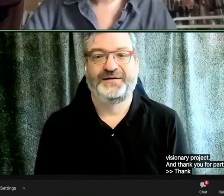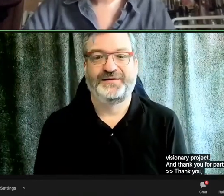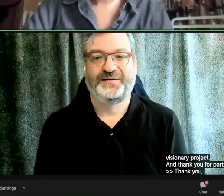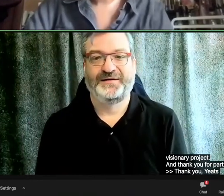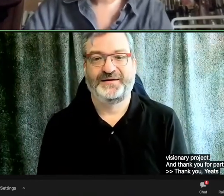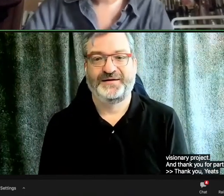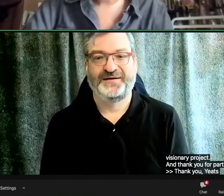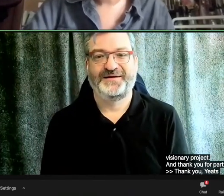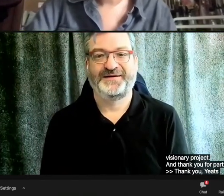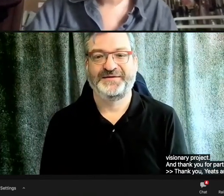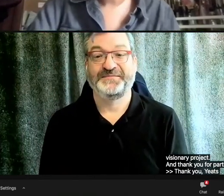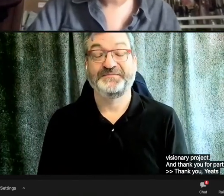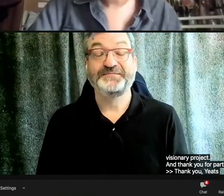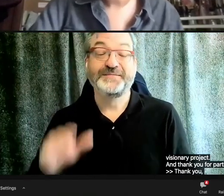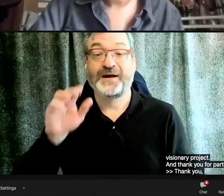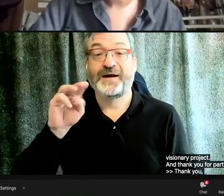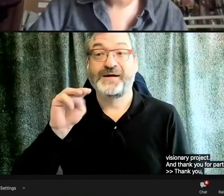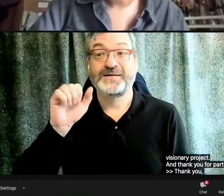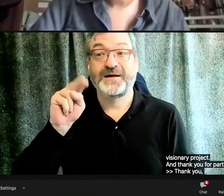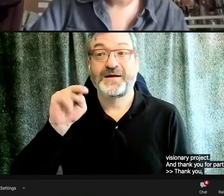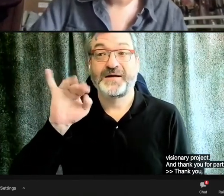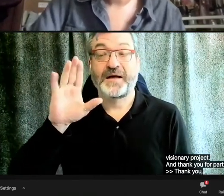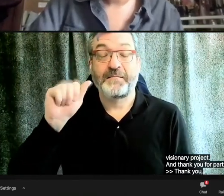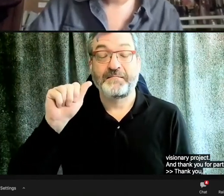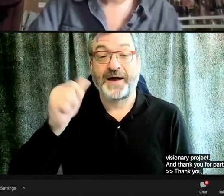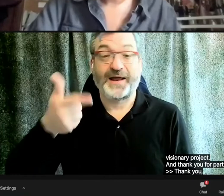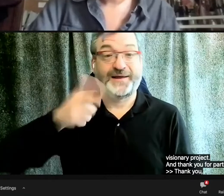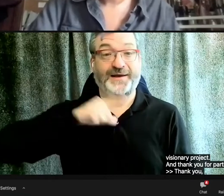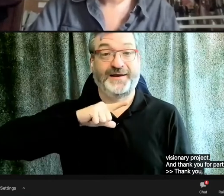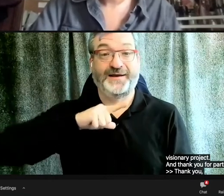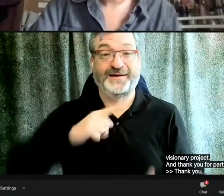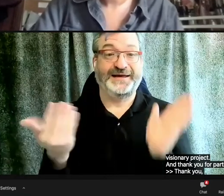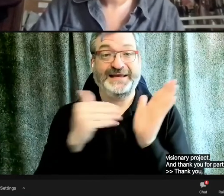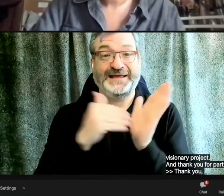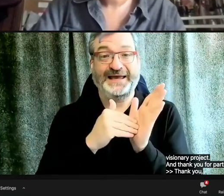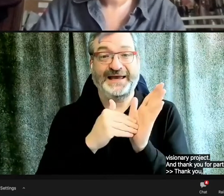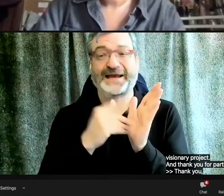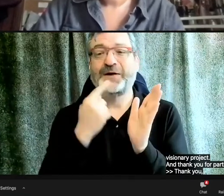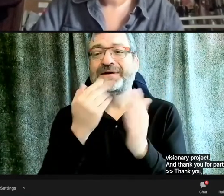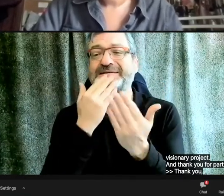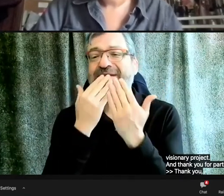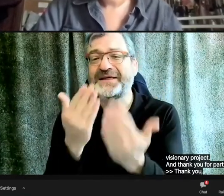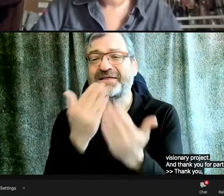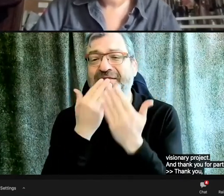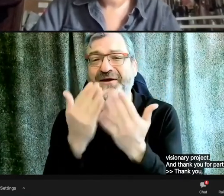This is Monica Zara man back on the screen again to say thank you so much. I'm already inspired.